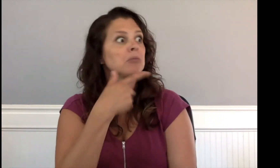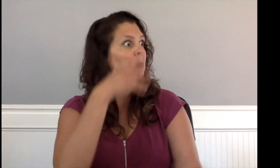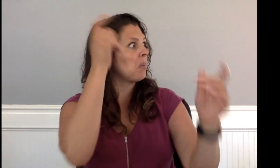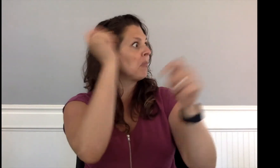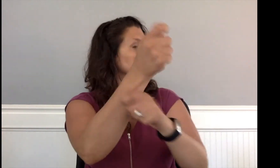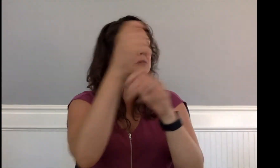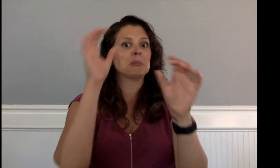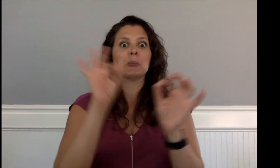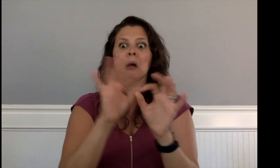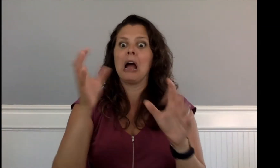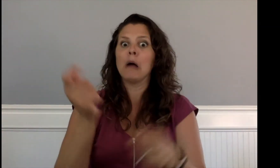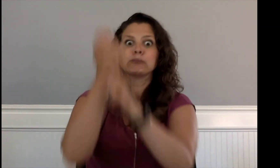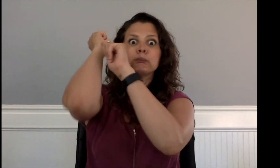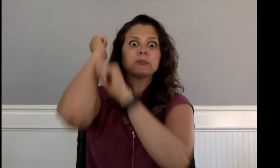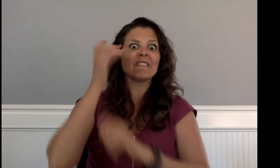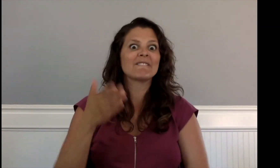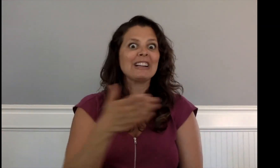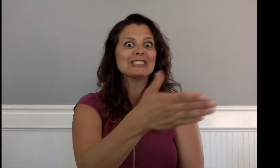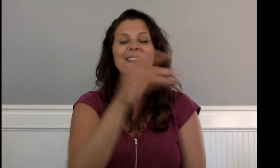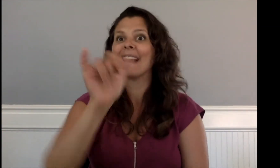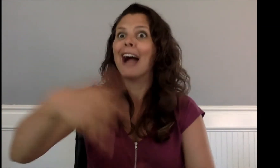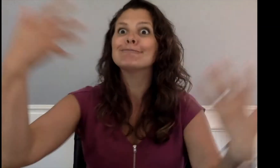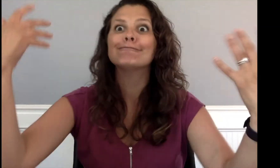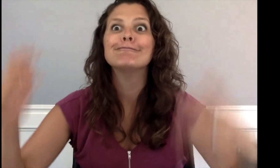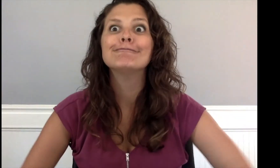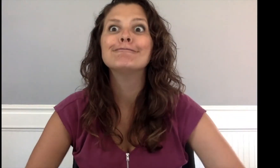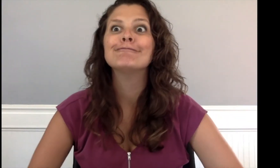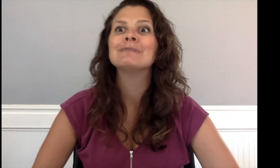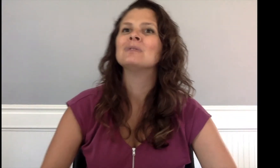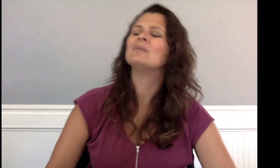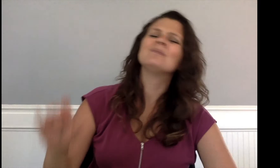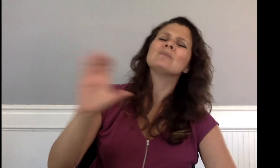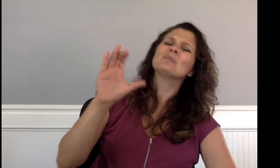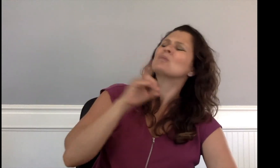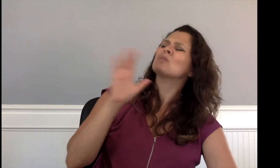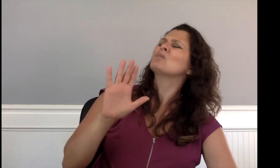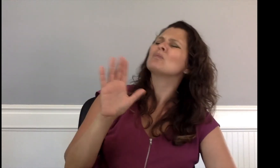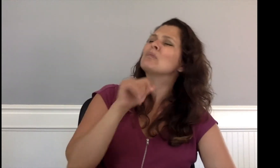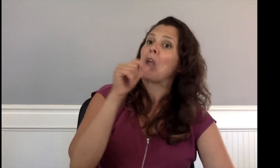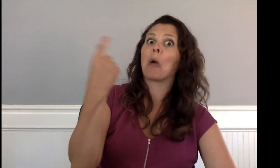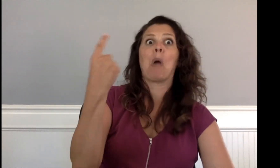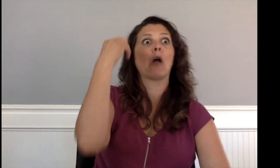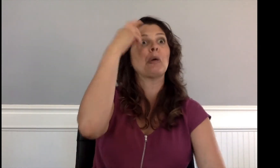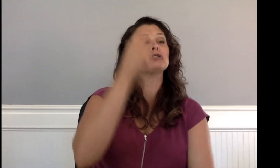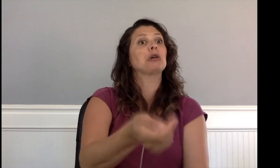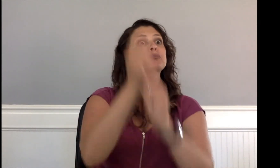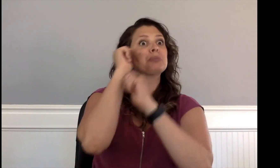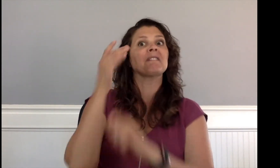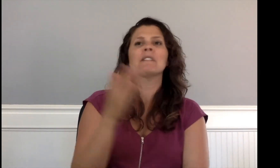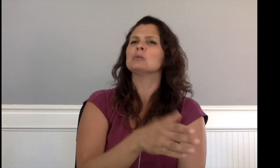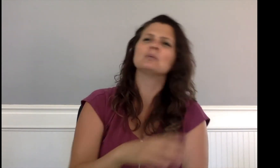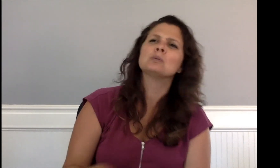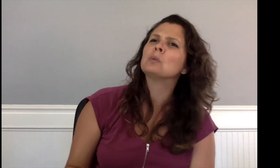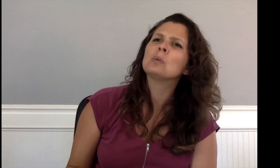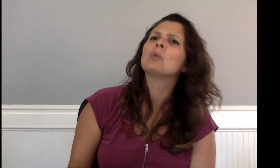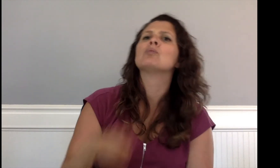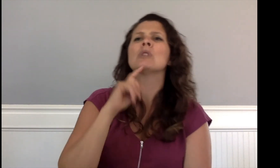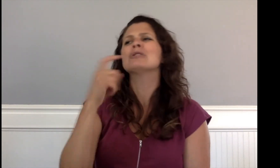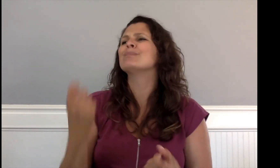"To catch fish!" "Not just to catch fish," Charlie said. "It's to do